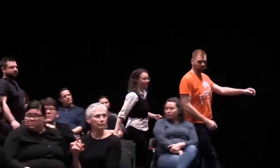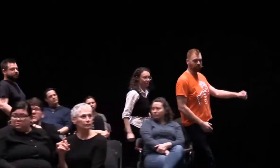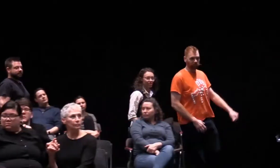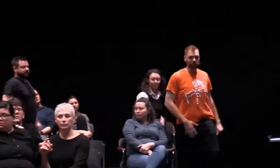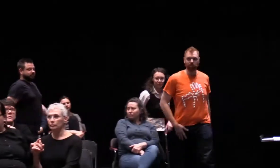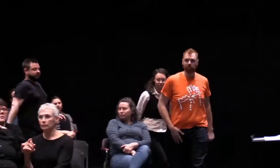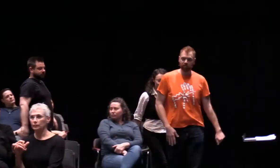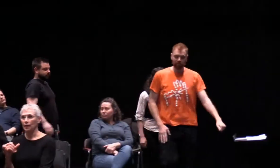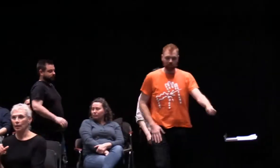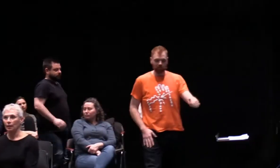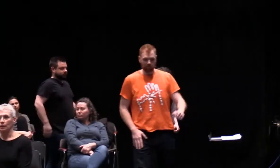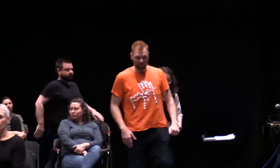And now it's time for our ritual.